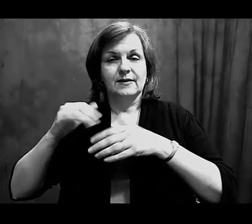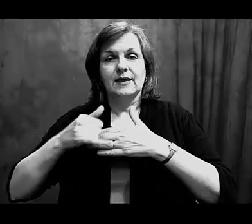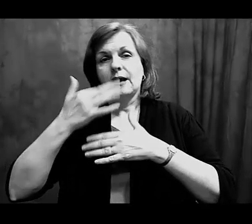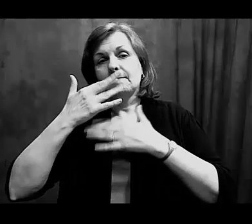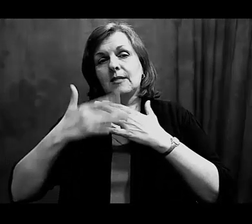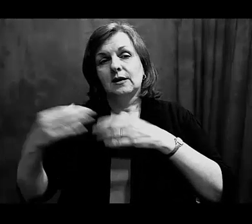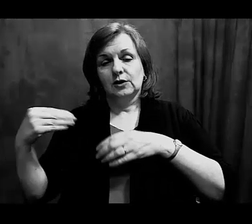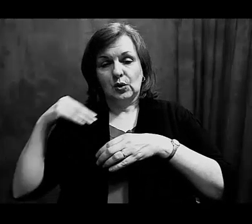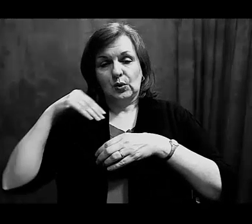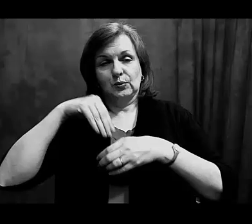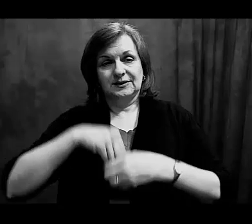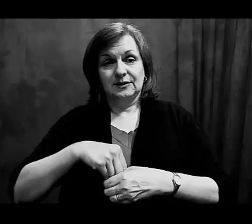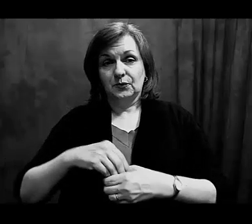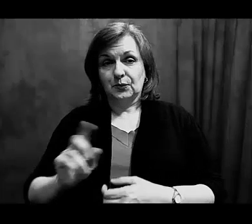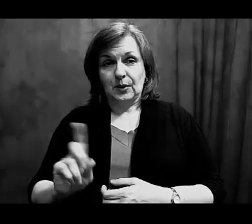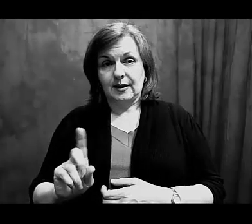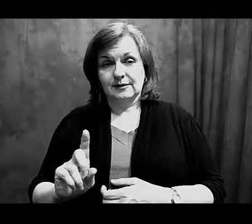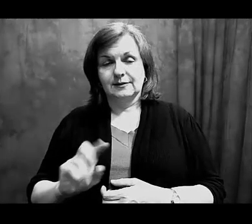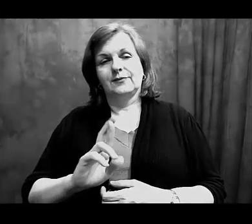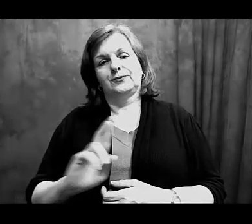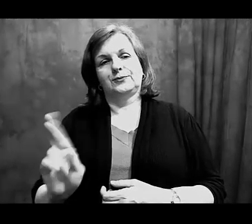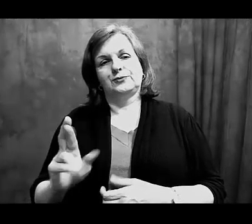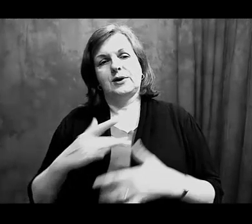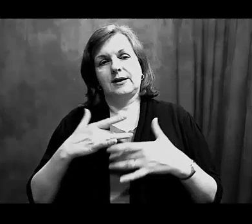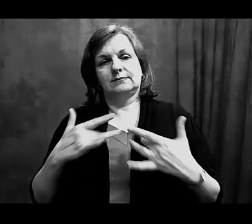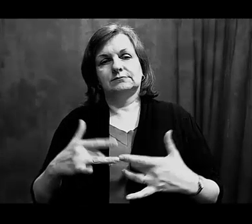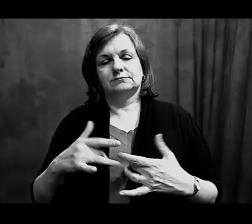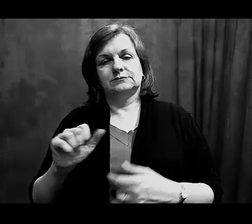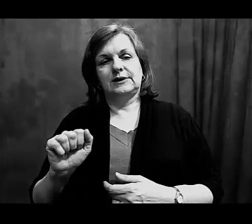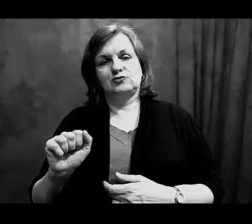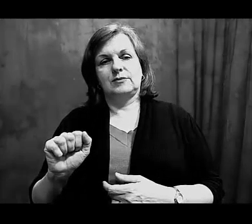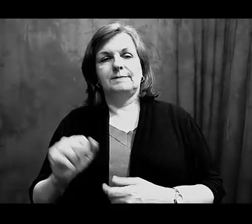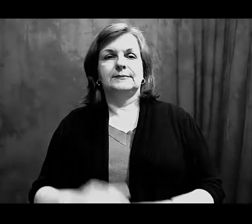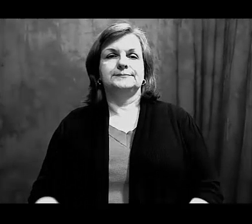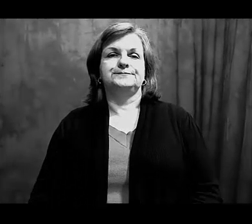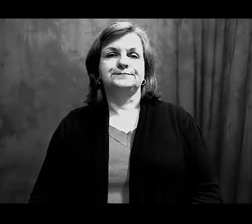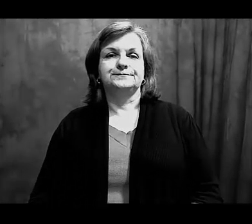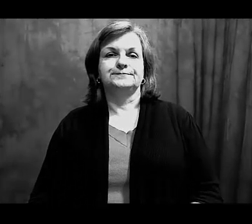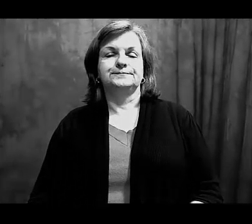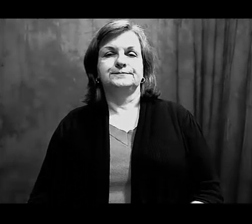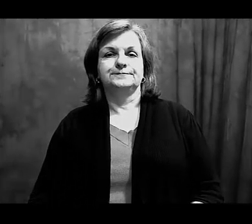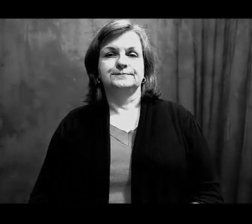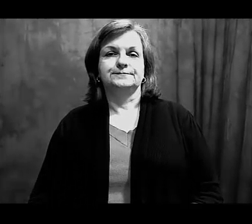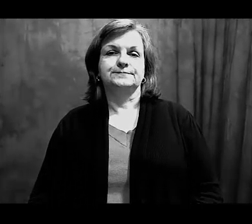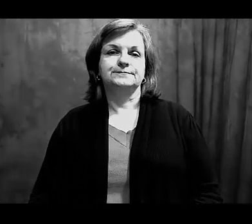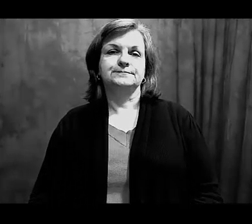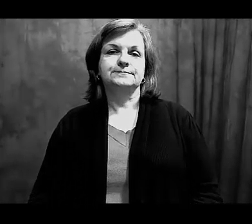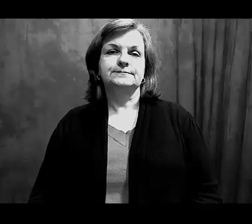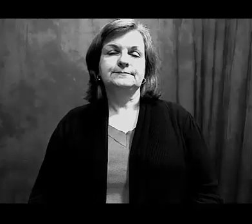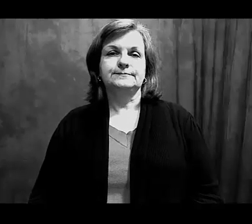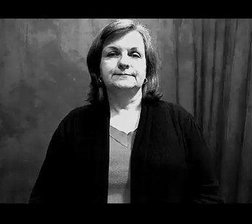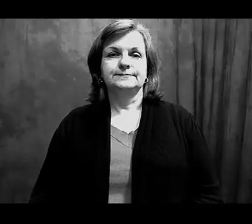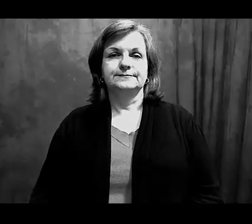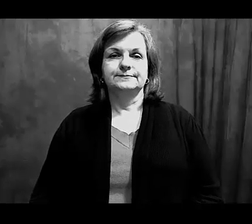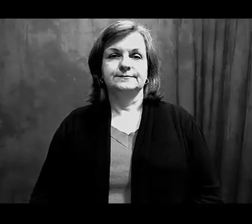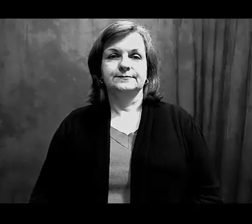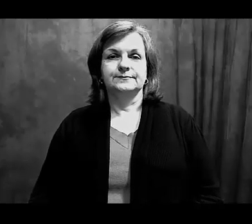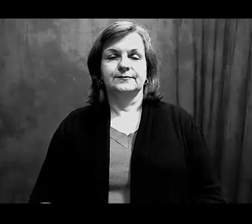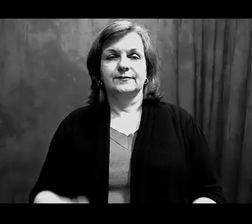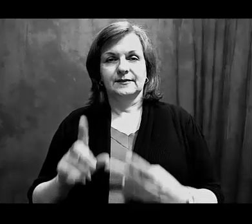and arms and it's going to return it to